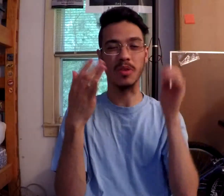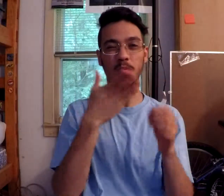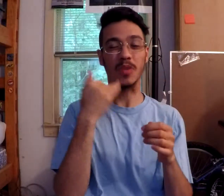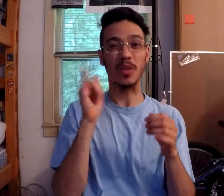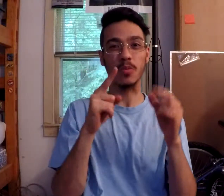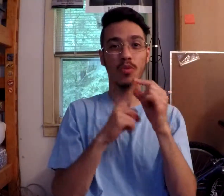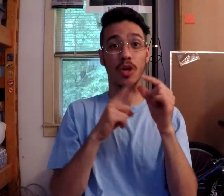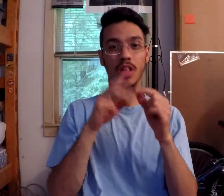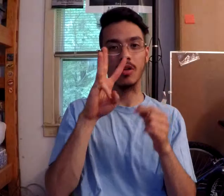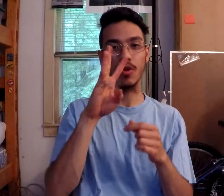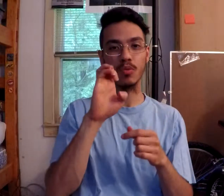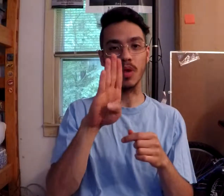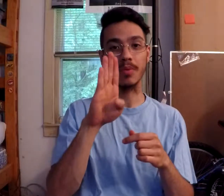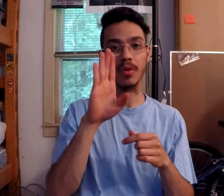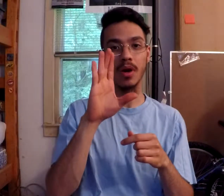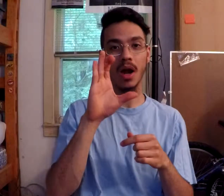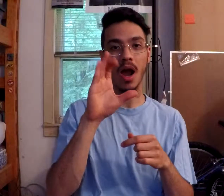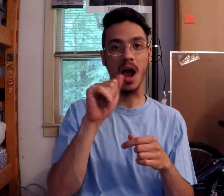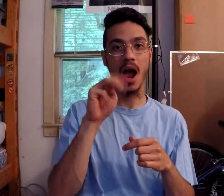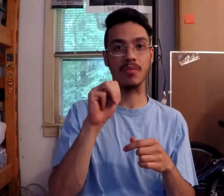Better word webcam.